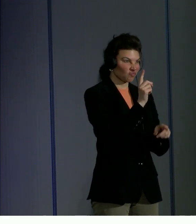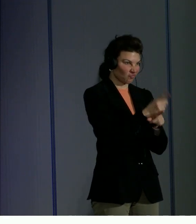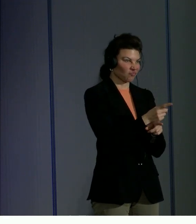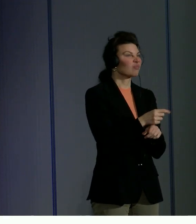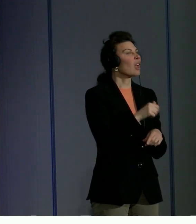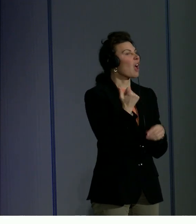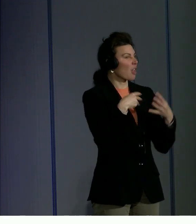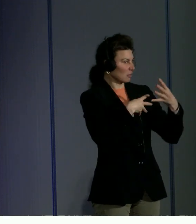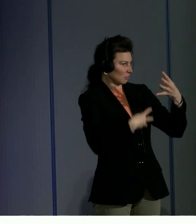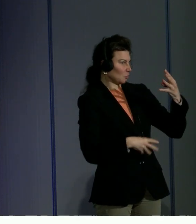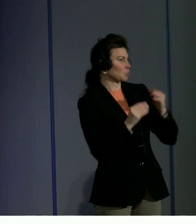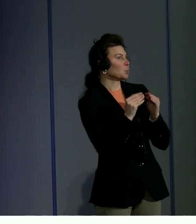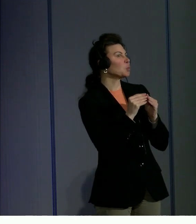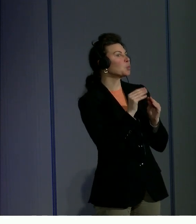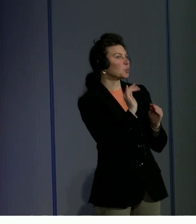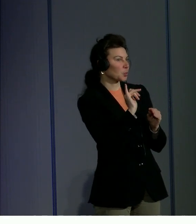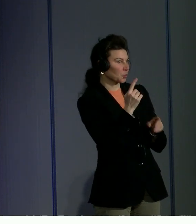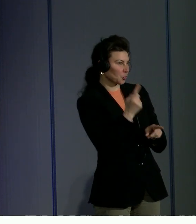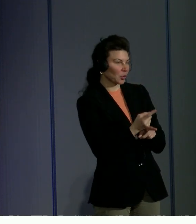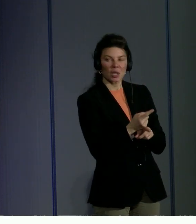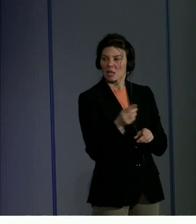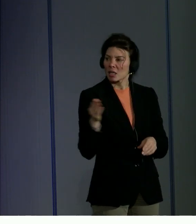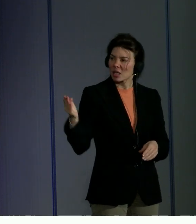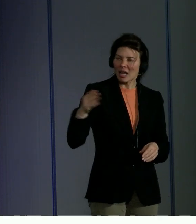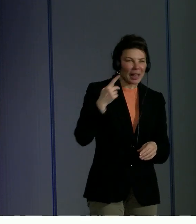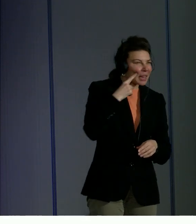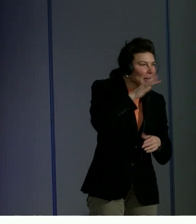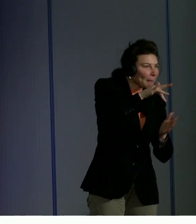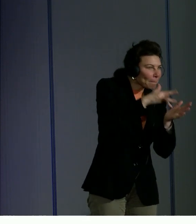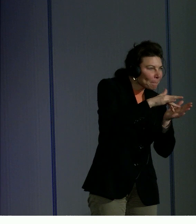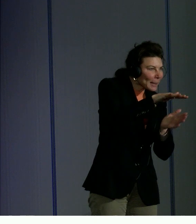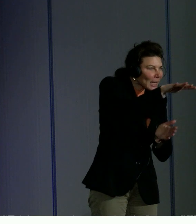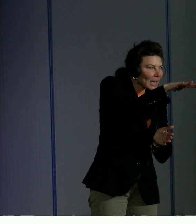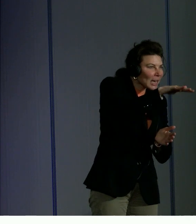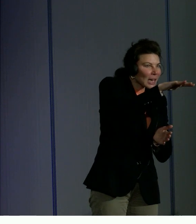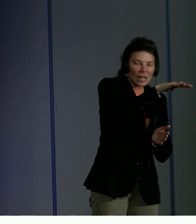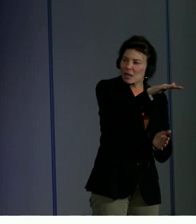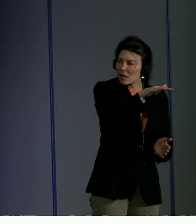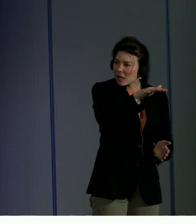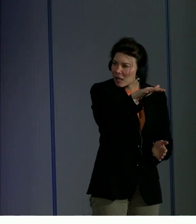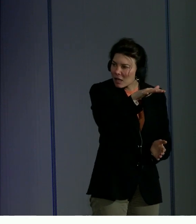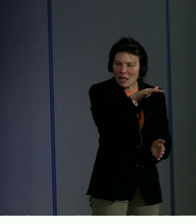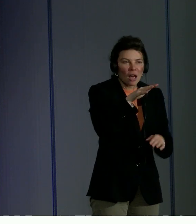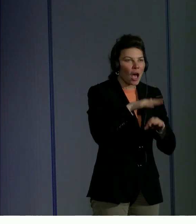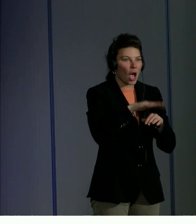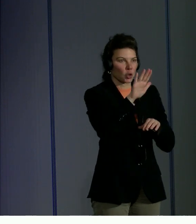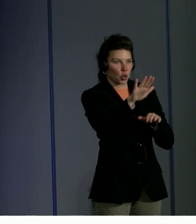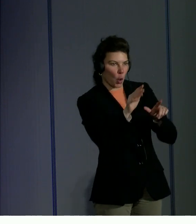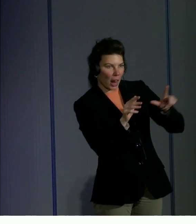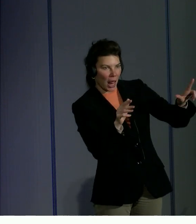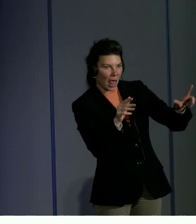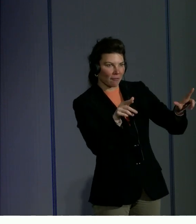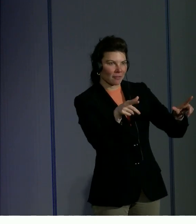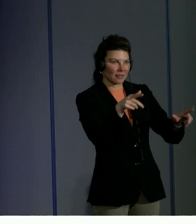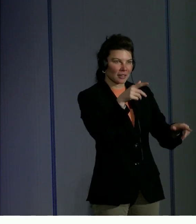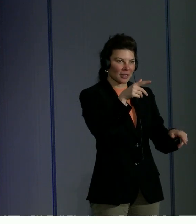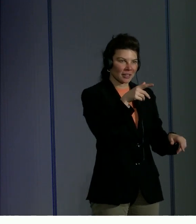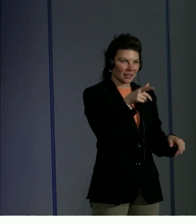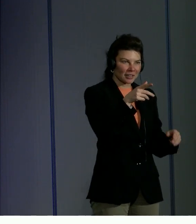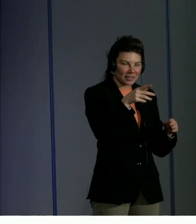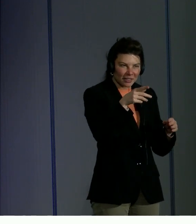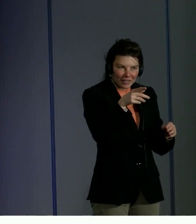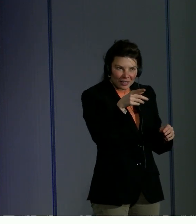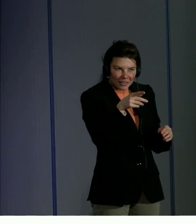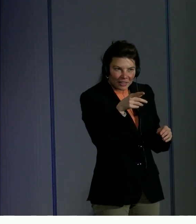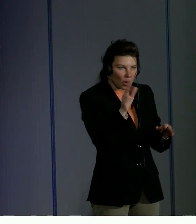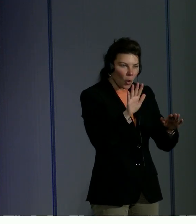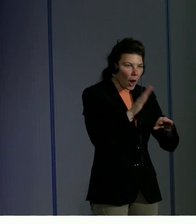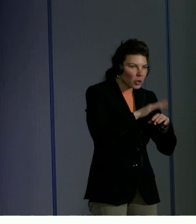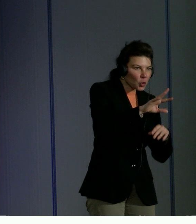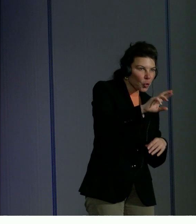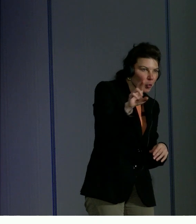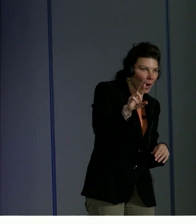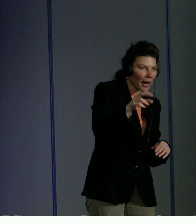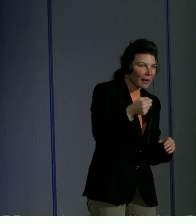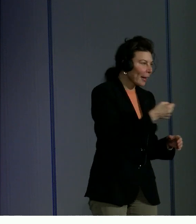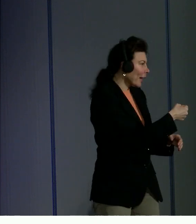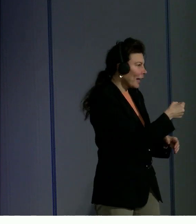We have one on the left. Now on the right. Did you want to raise your hand again?